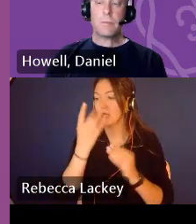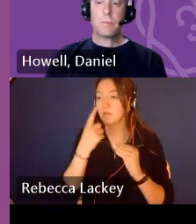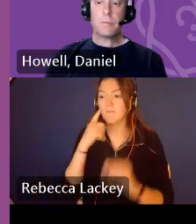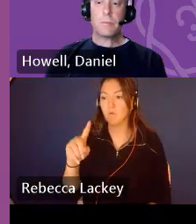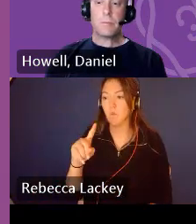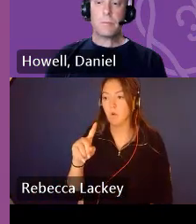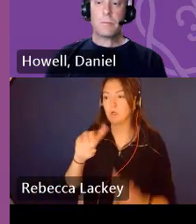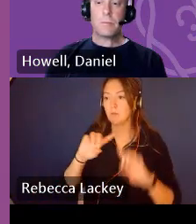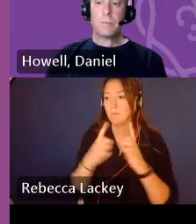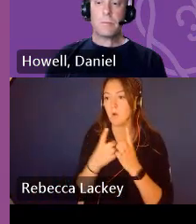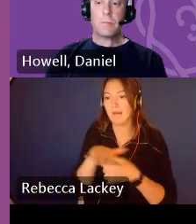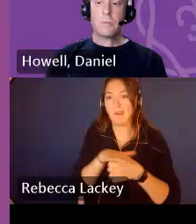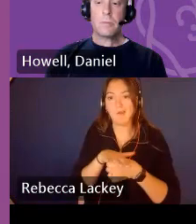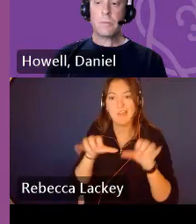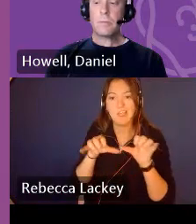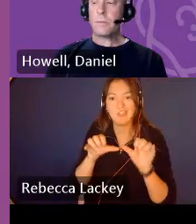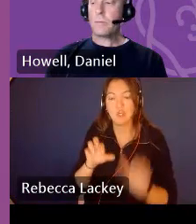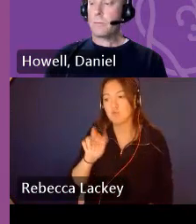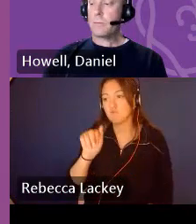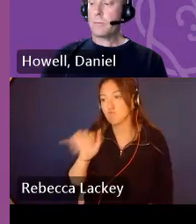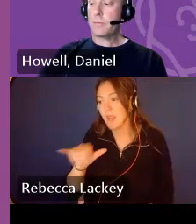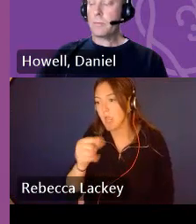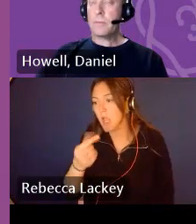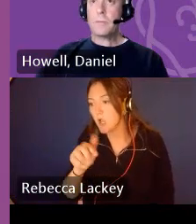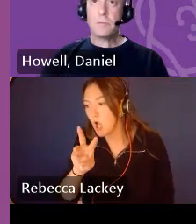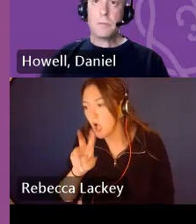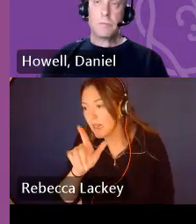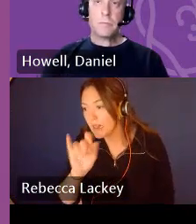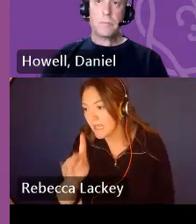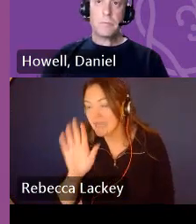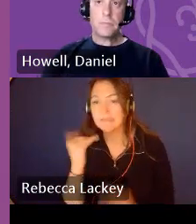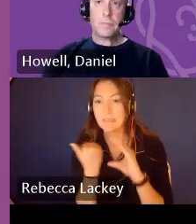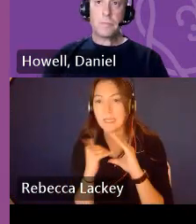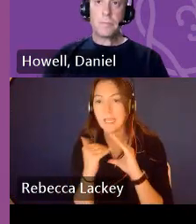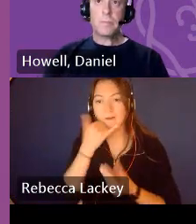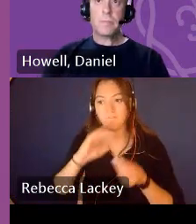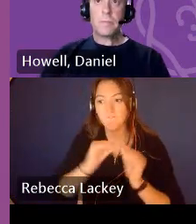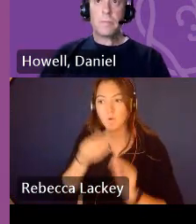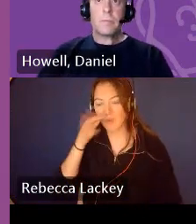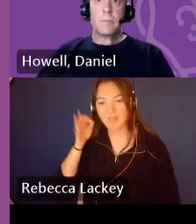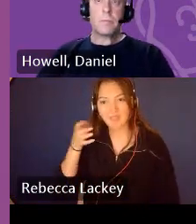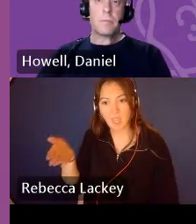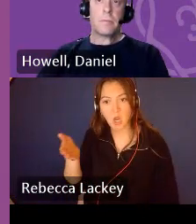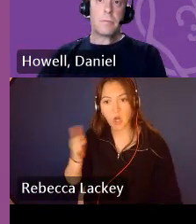Um, our area engineer, Mr. Ray Gooic, has his email and telephone number at the bottom of